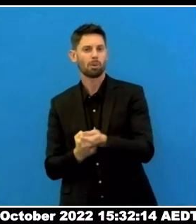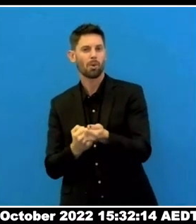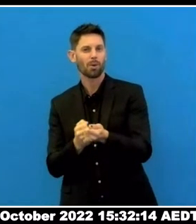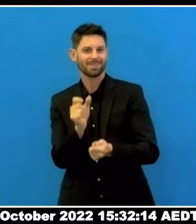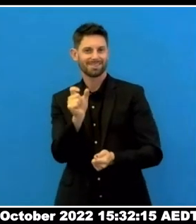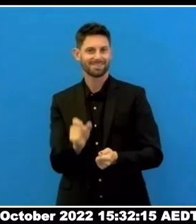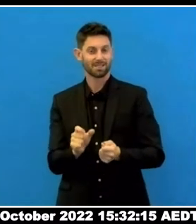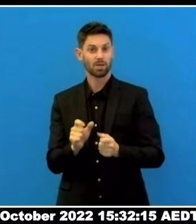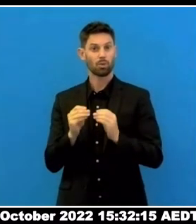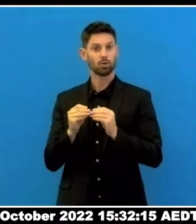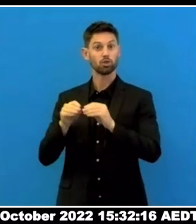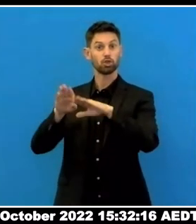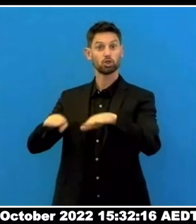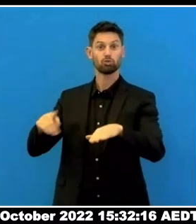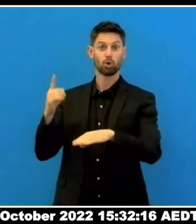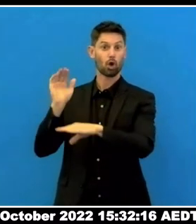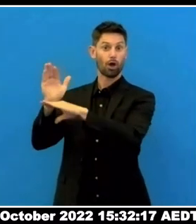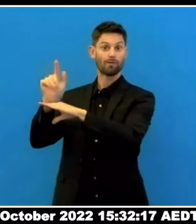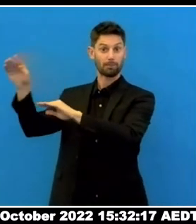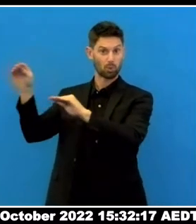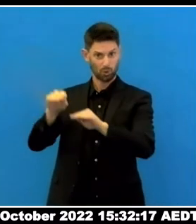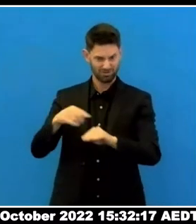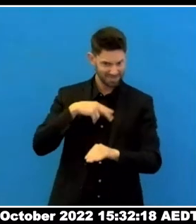They have, like, some of them learning difficulty